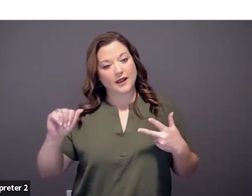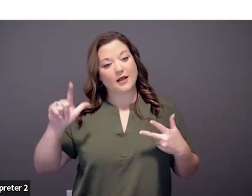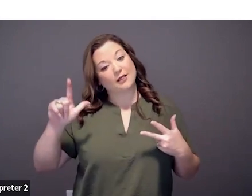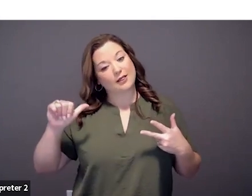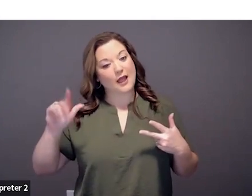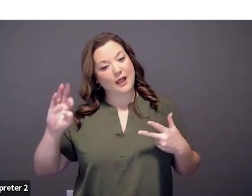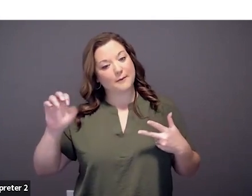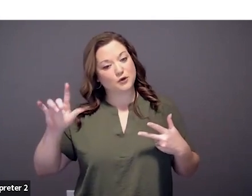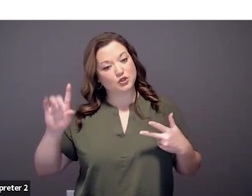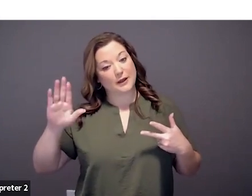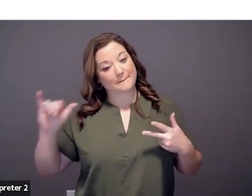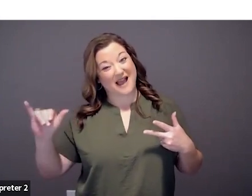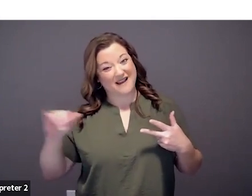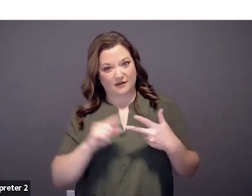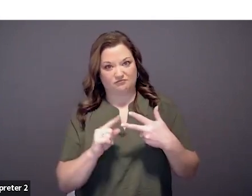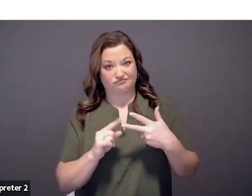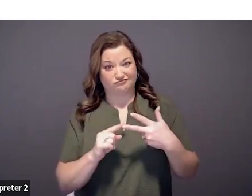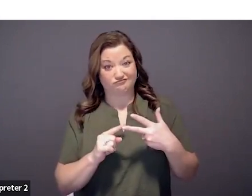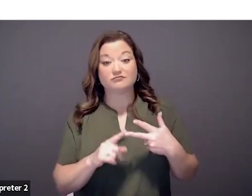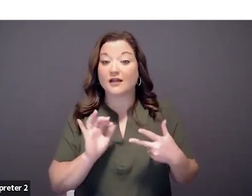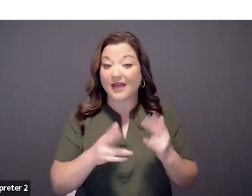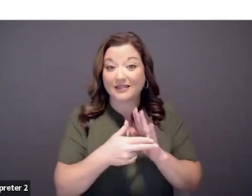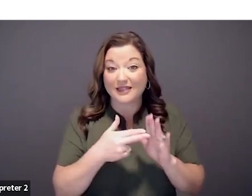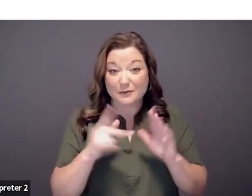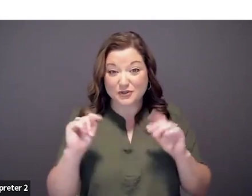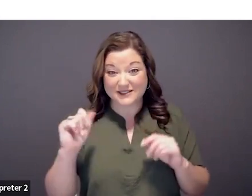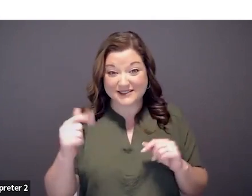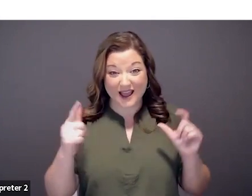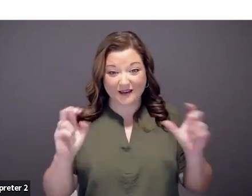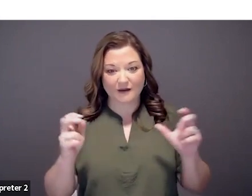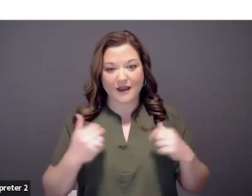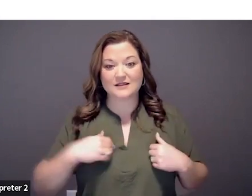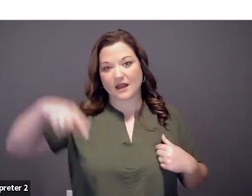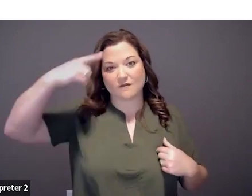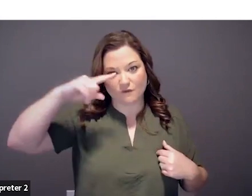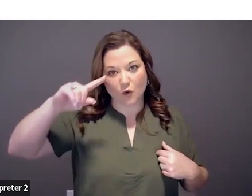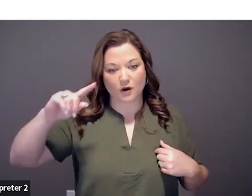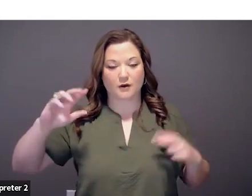The label tag has a for parameter and that references the input.